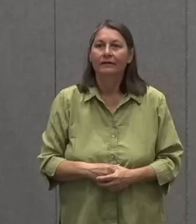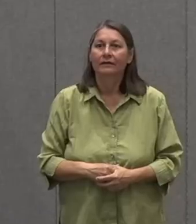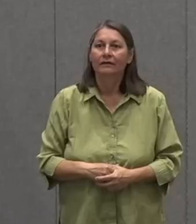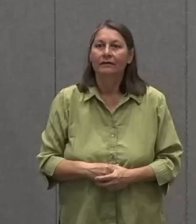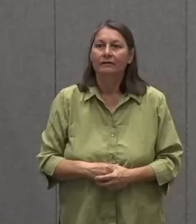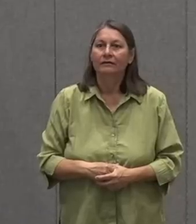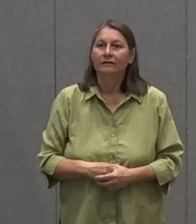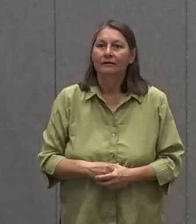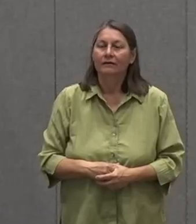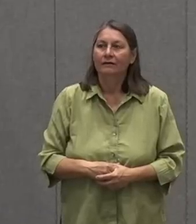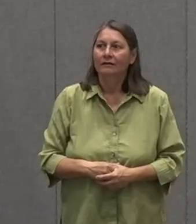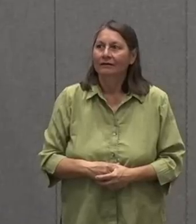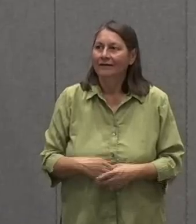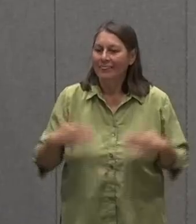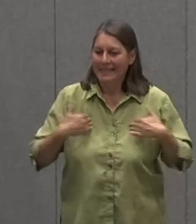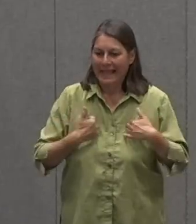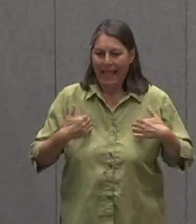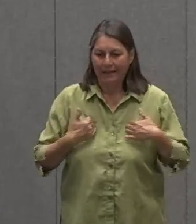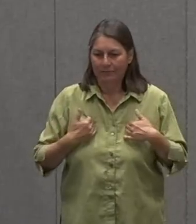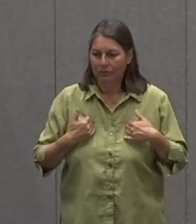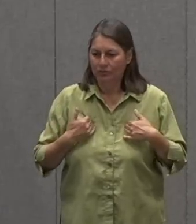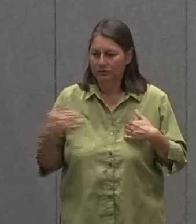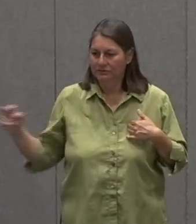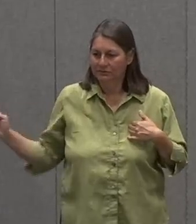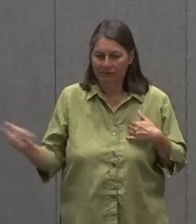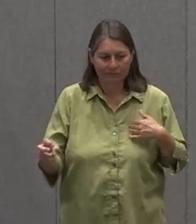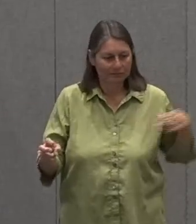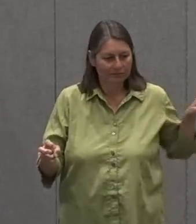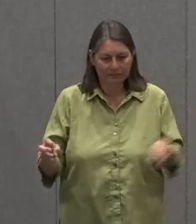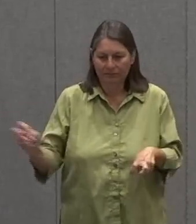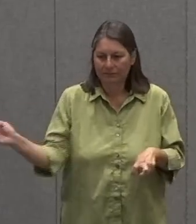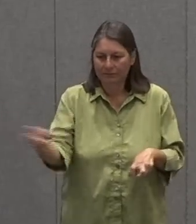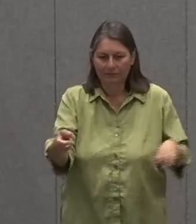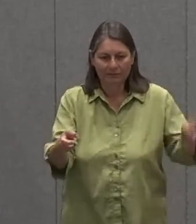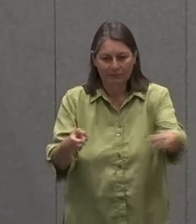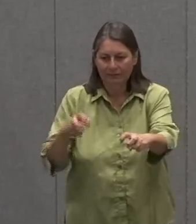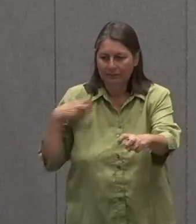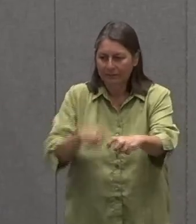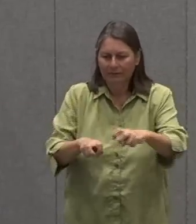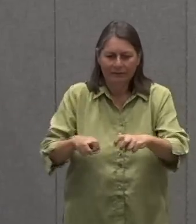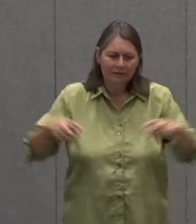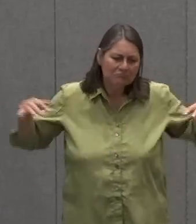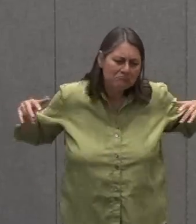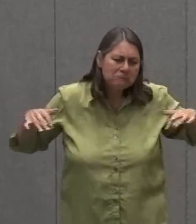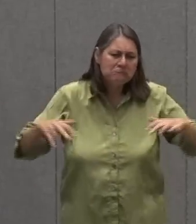All the animals came as guests, and they danced for three days.